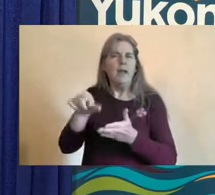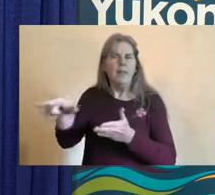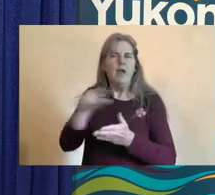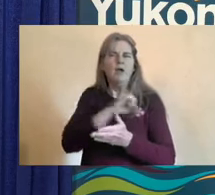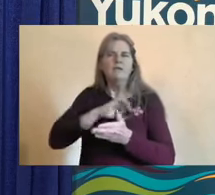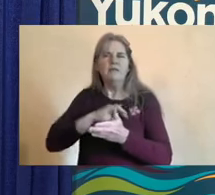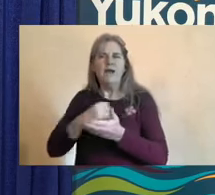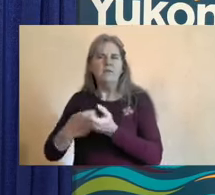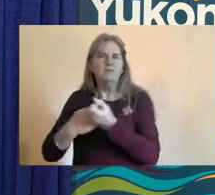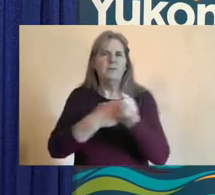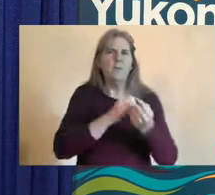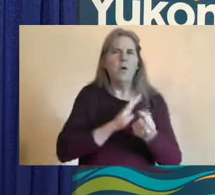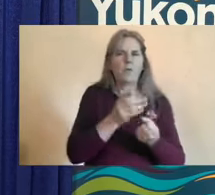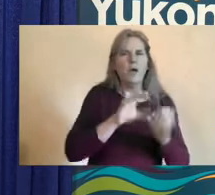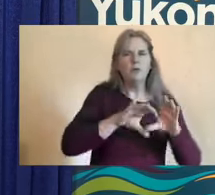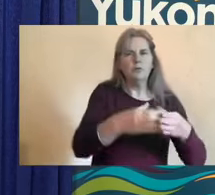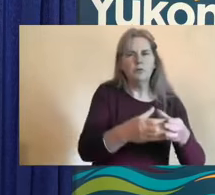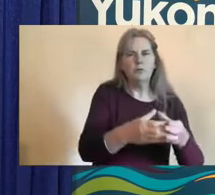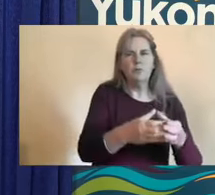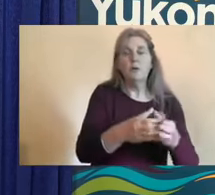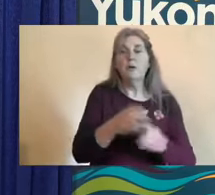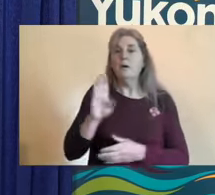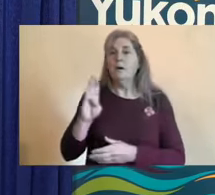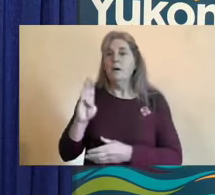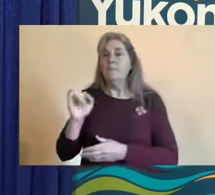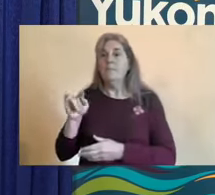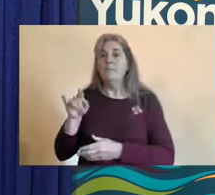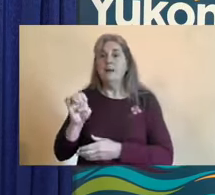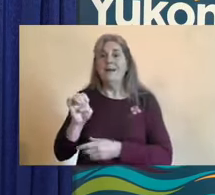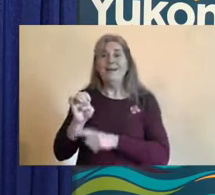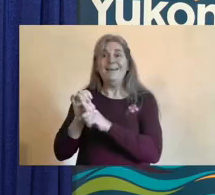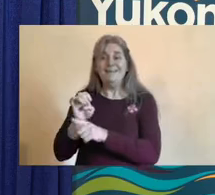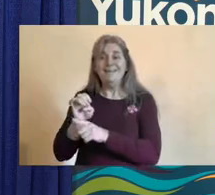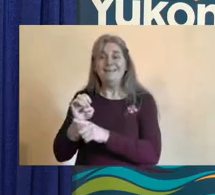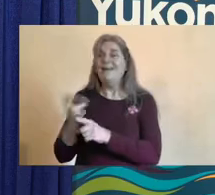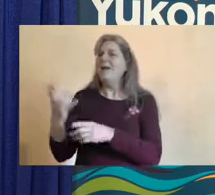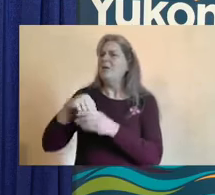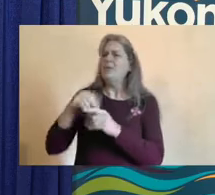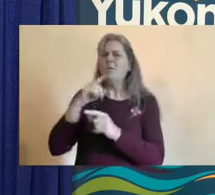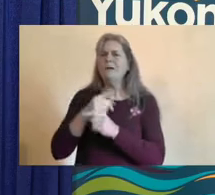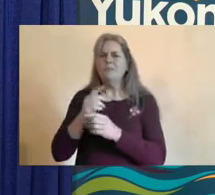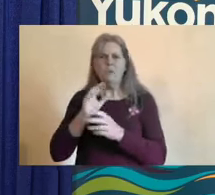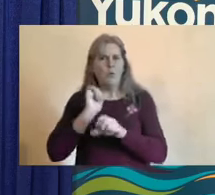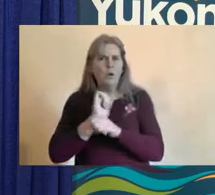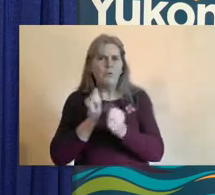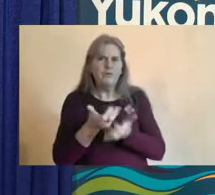youth panel. BYTE's support for the youth panel includes working with them, managing their annual